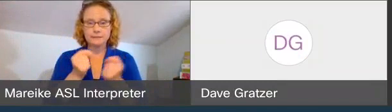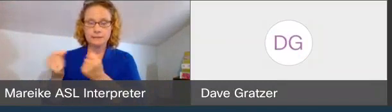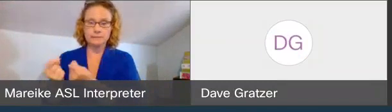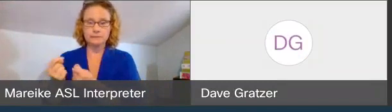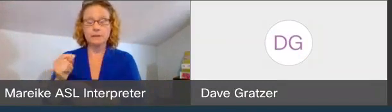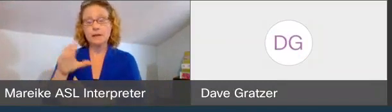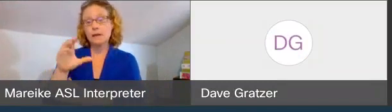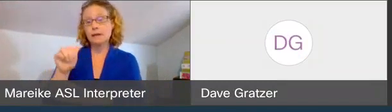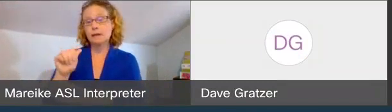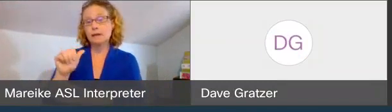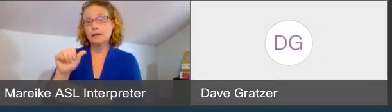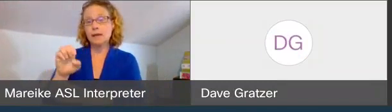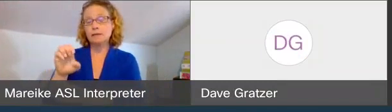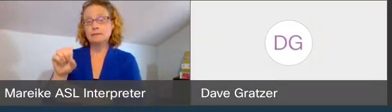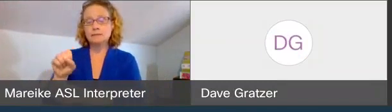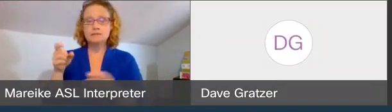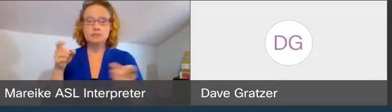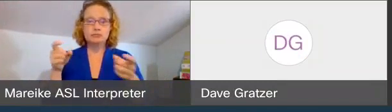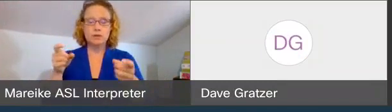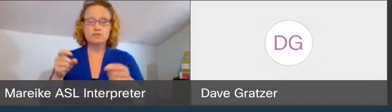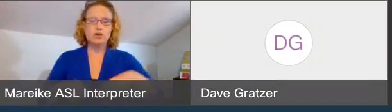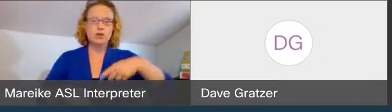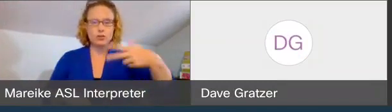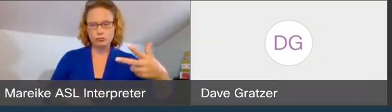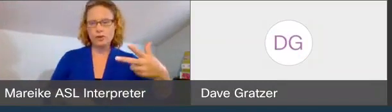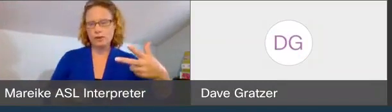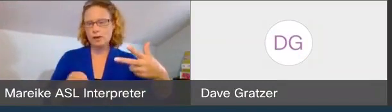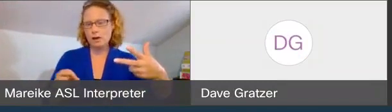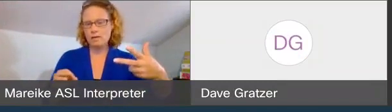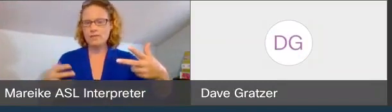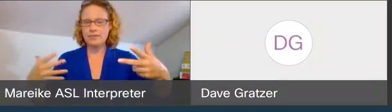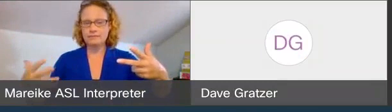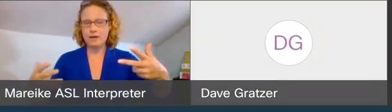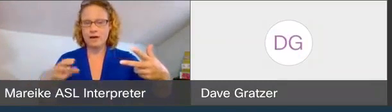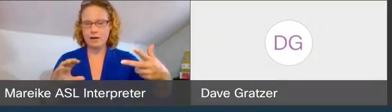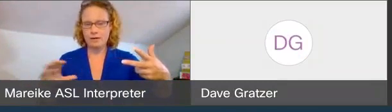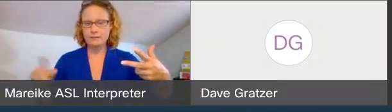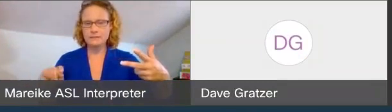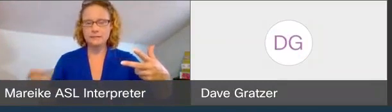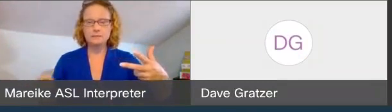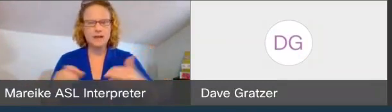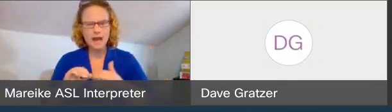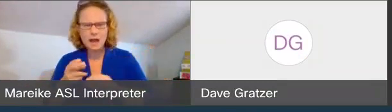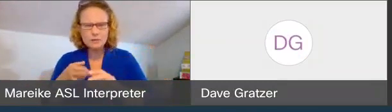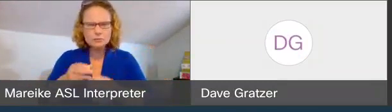of these five teams. So how does one get onto a FACT team? So I'll go over the admission criteria